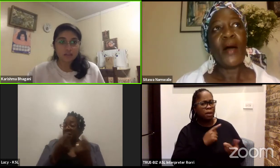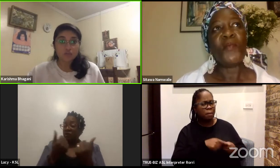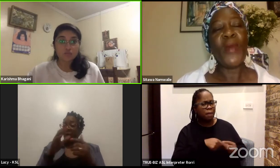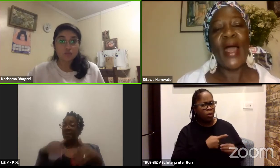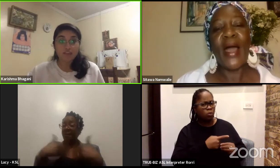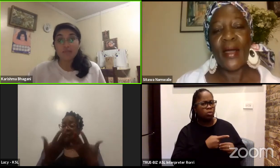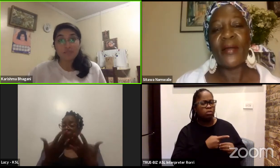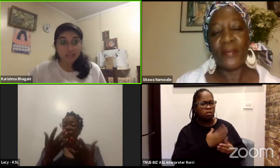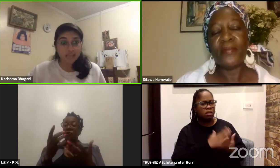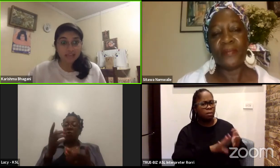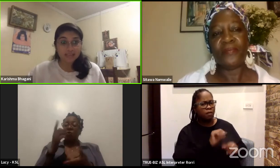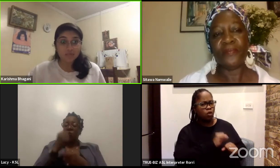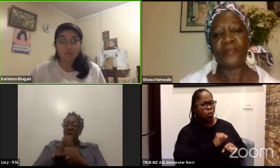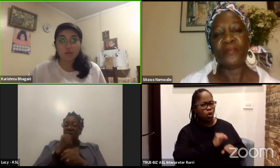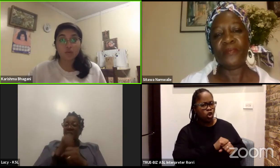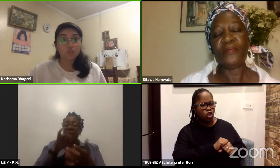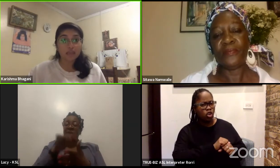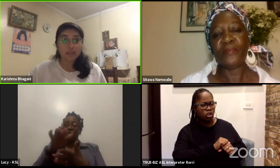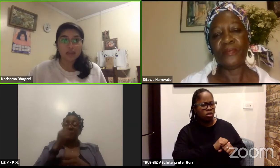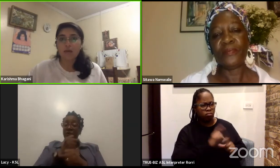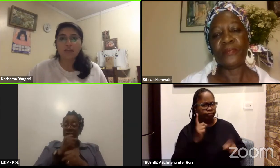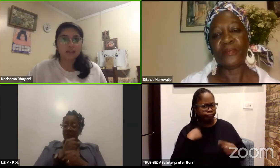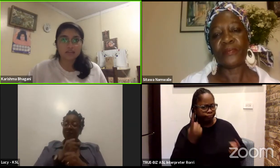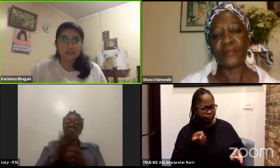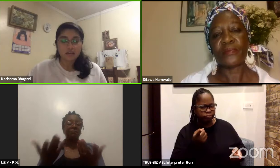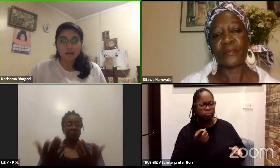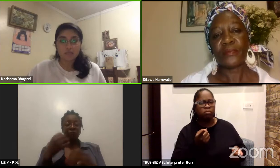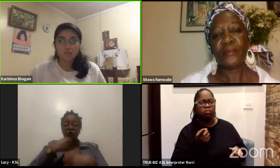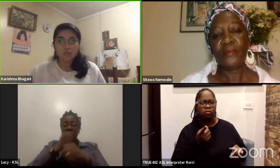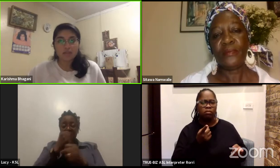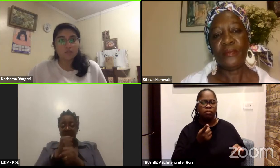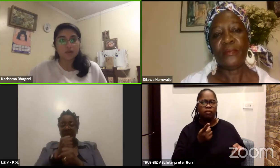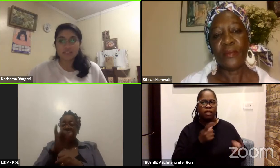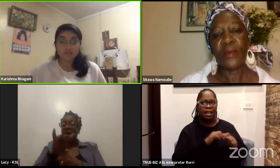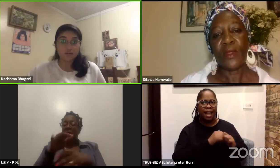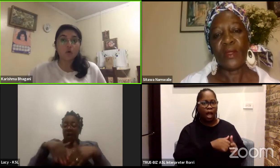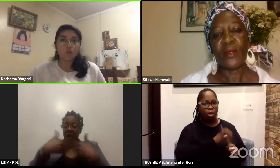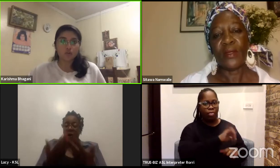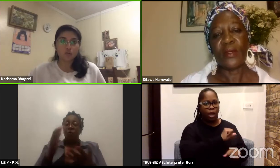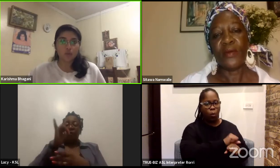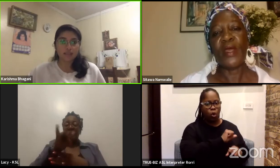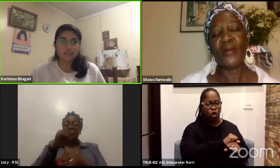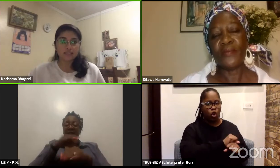that you have been making, some of the work you make and how that influenced, if at all, your practice?